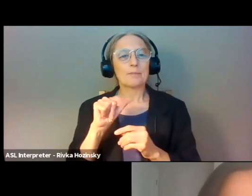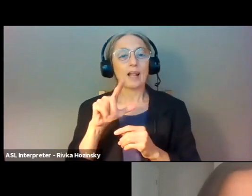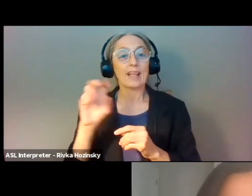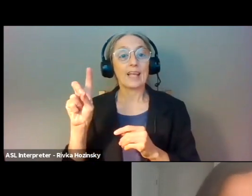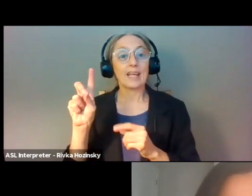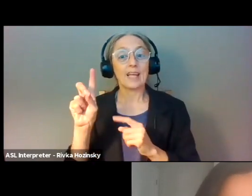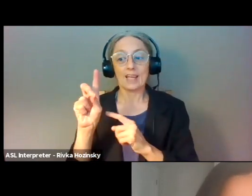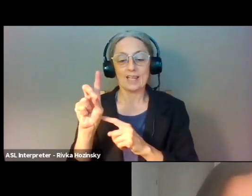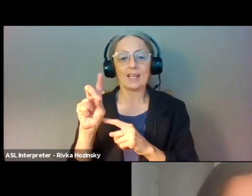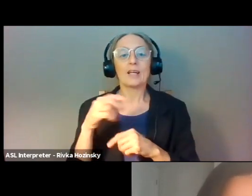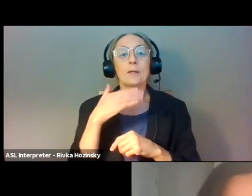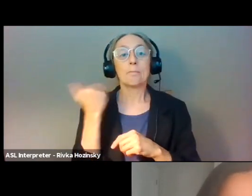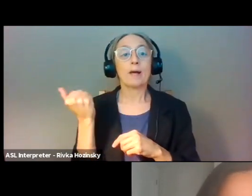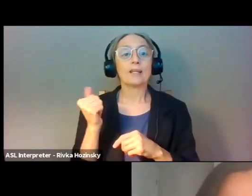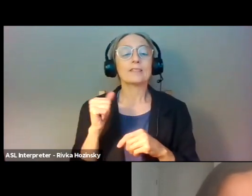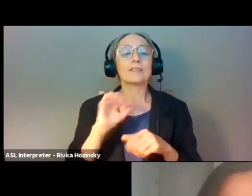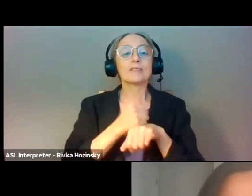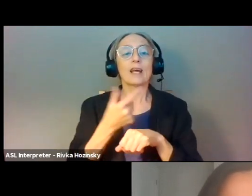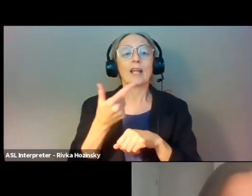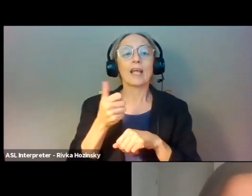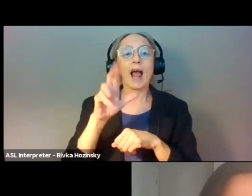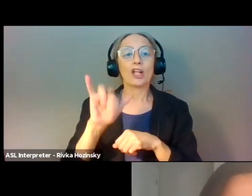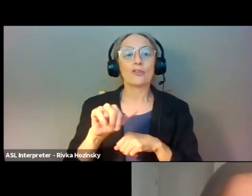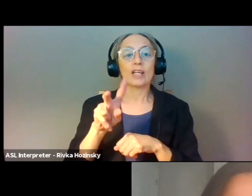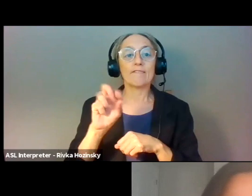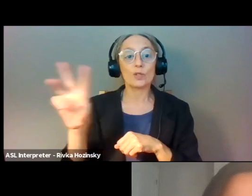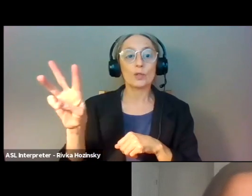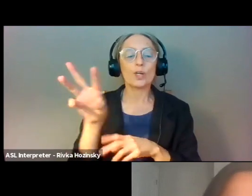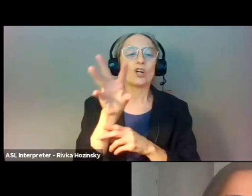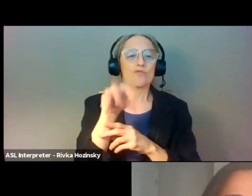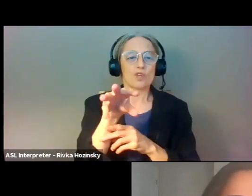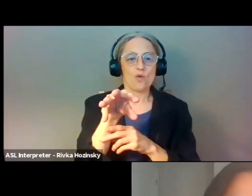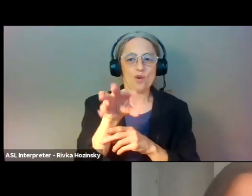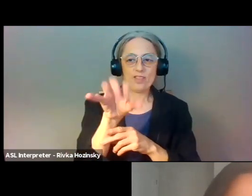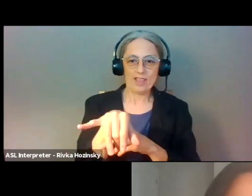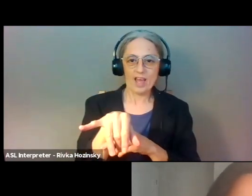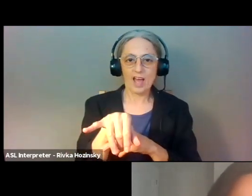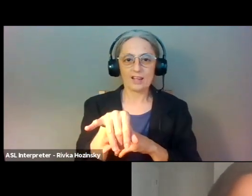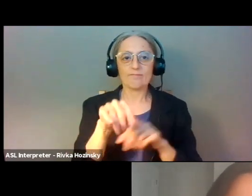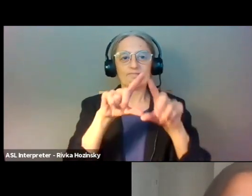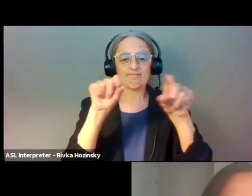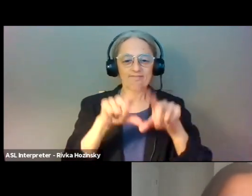the Gallery view and to use the Gallery view as the main video to make,